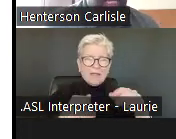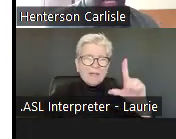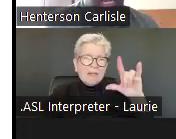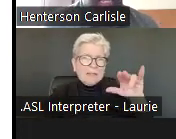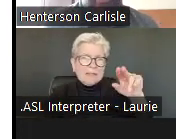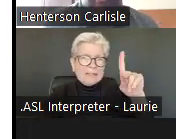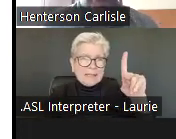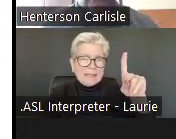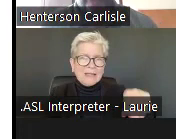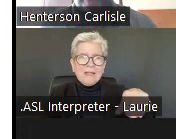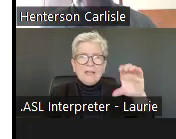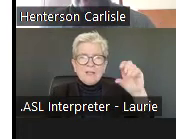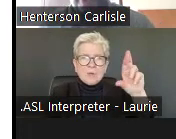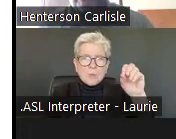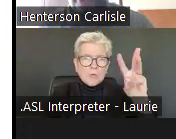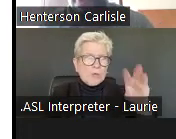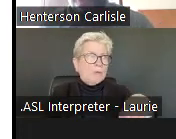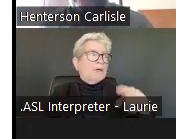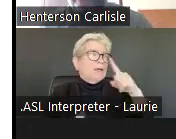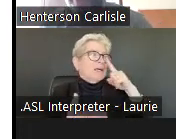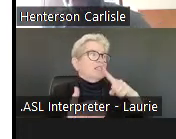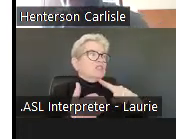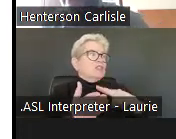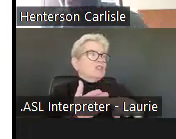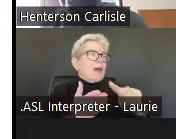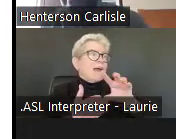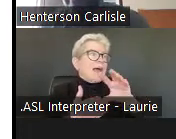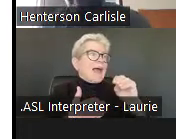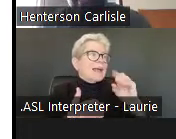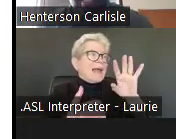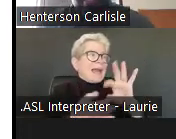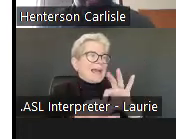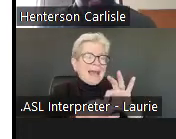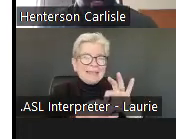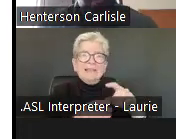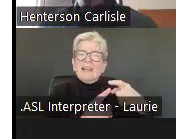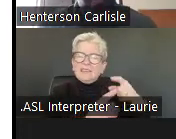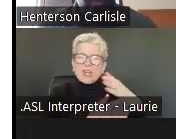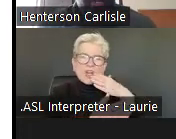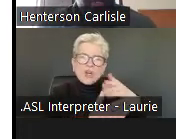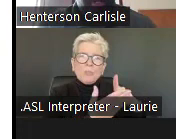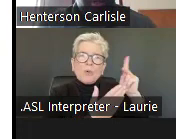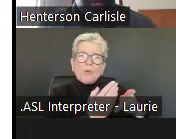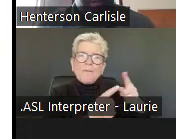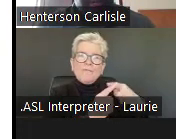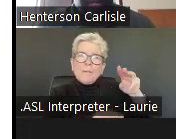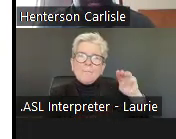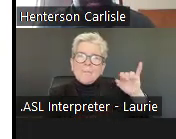and connect is a program out of the University of Minnesota that has some structures to it,